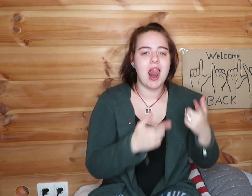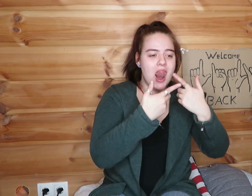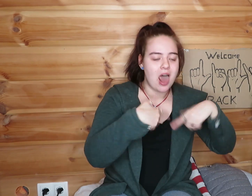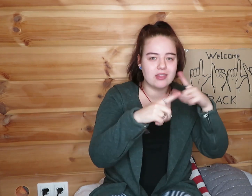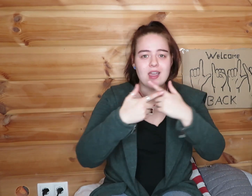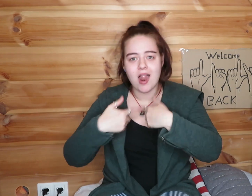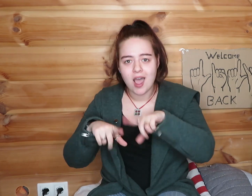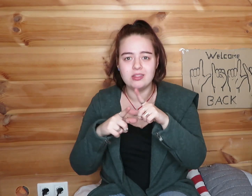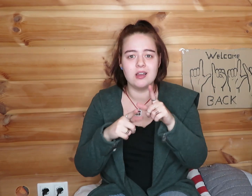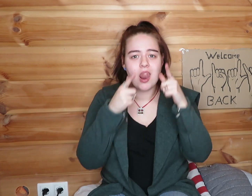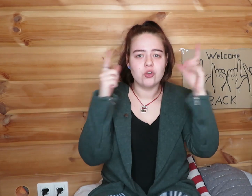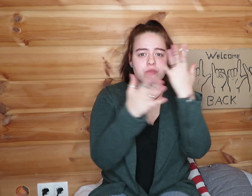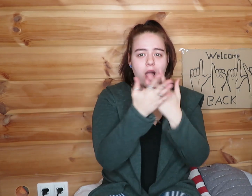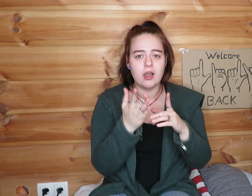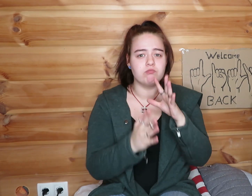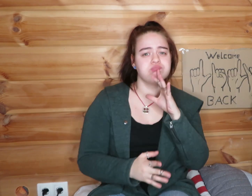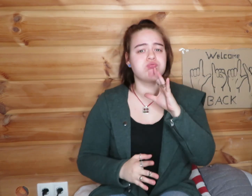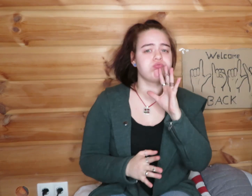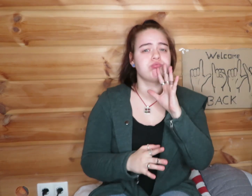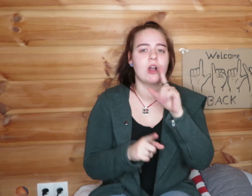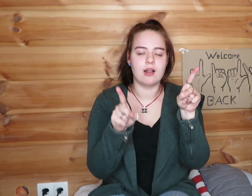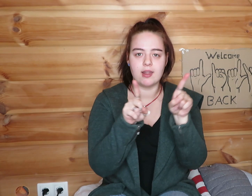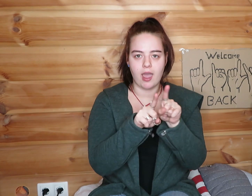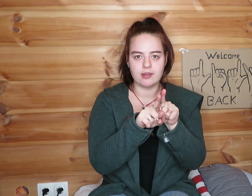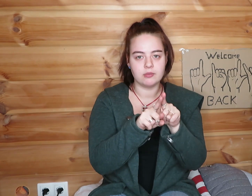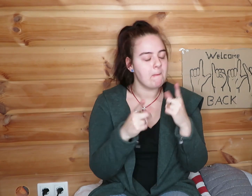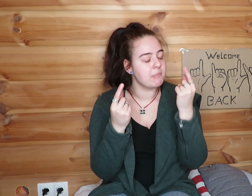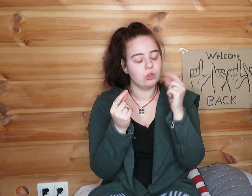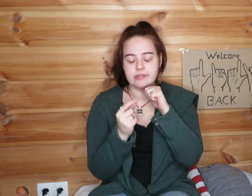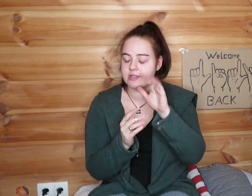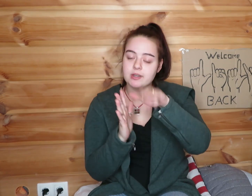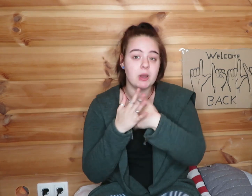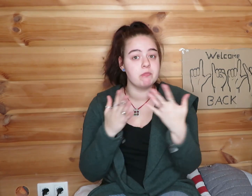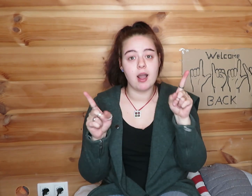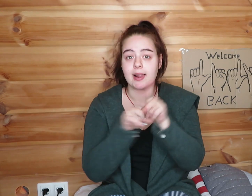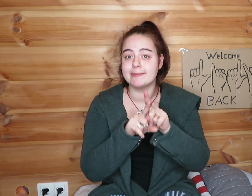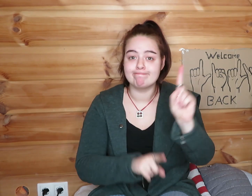Even if two countries speak the same language it doesn´t mean they have the same sign language.